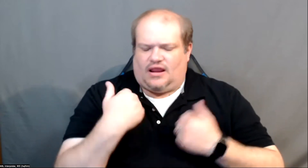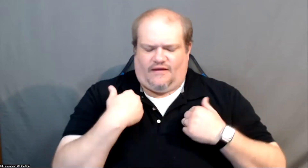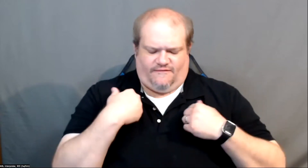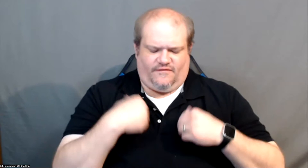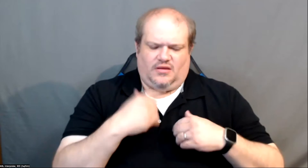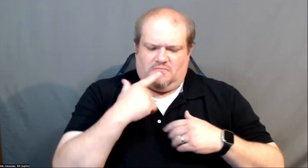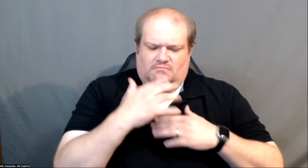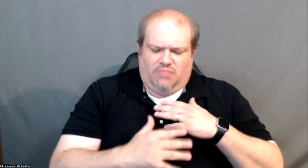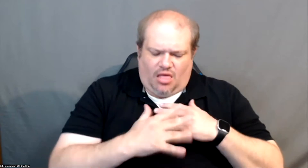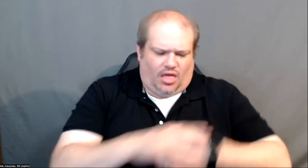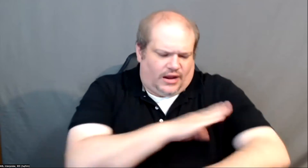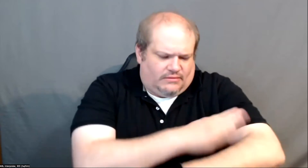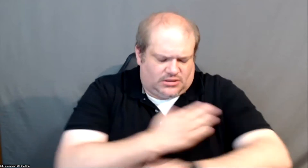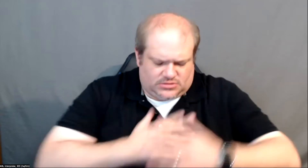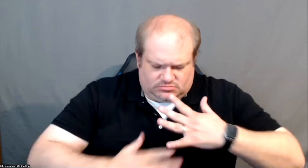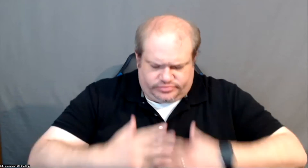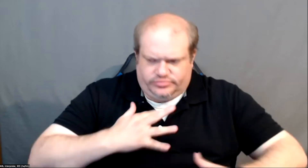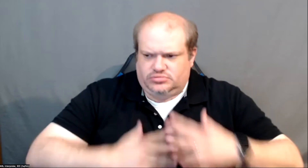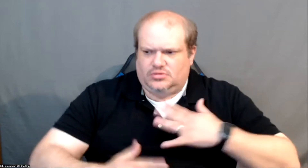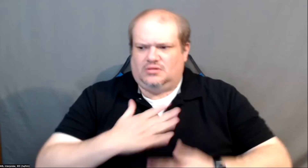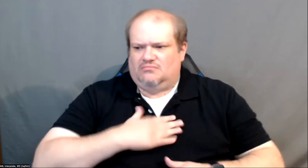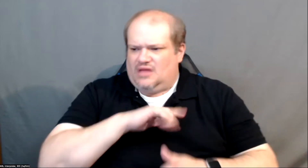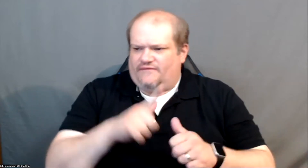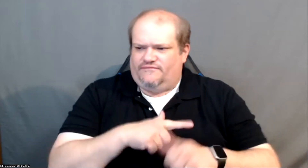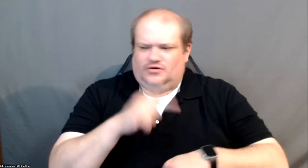brought to life. My first tattoo took five minutes,